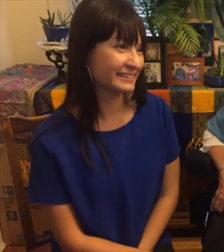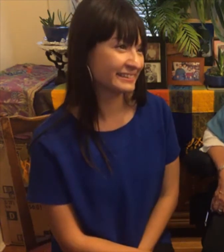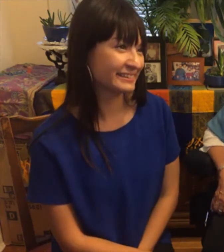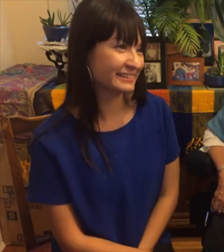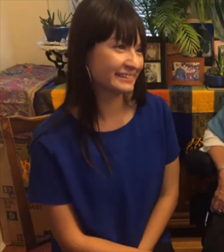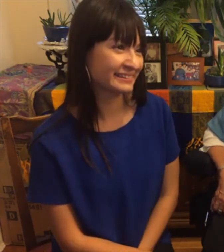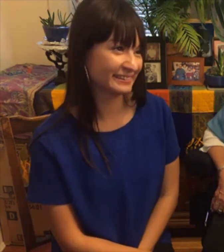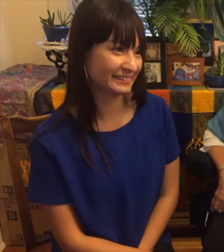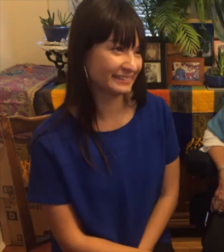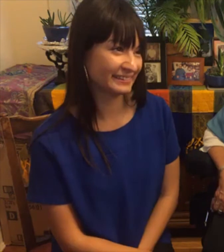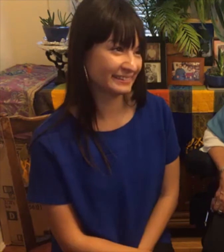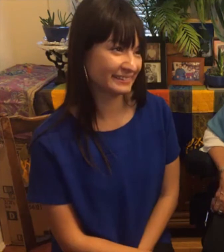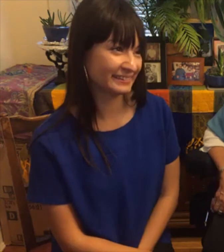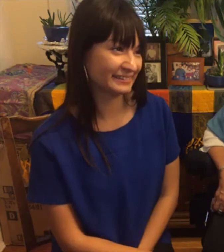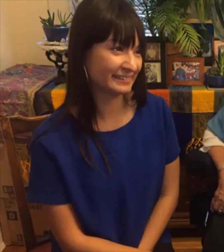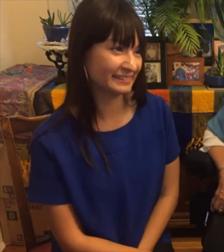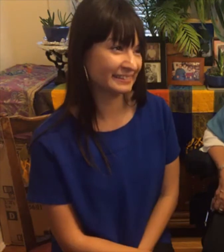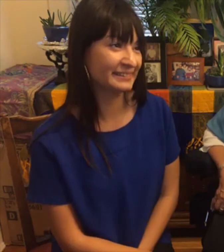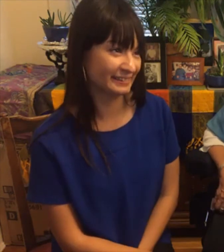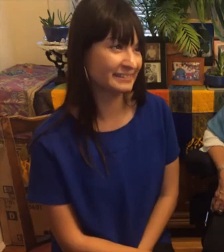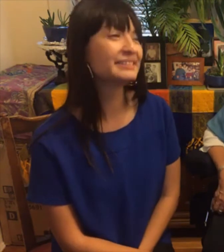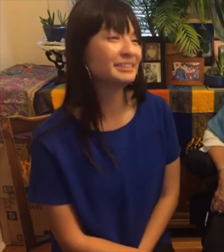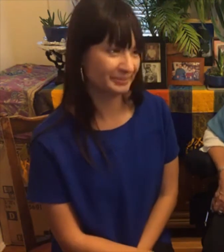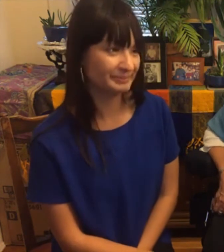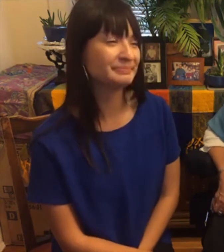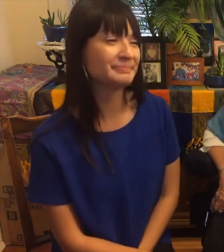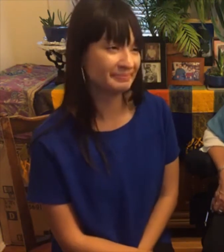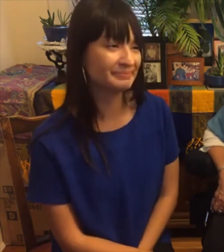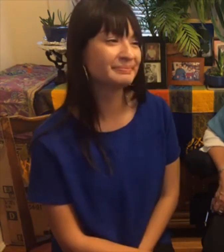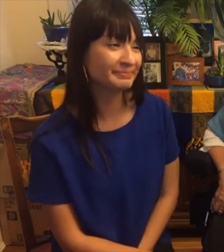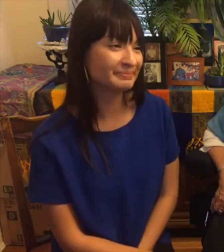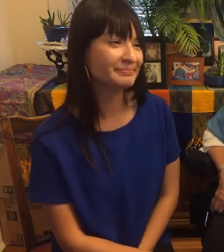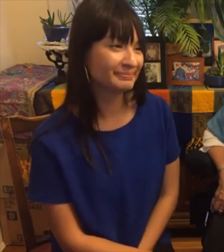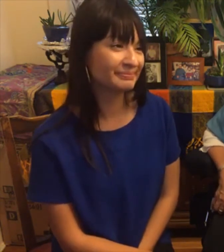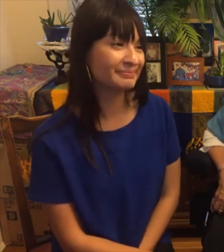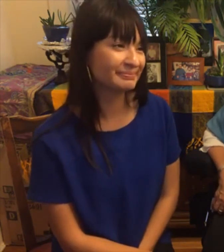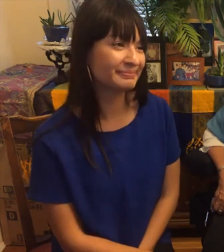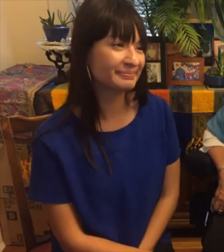youtube channel the Heumann Perspective and hit the like and share button on